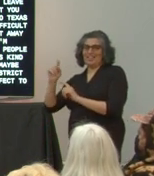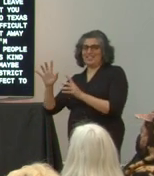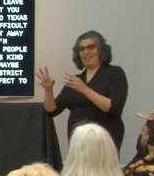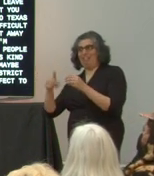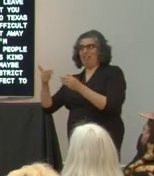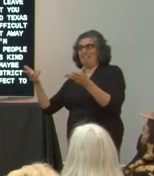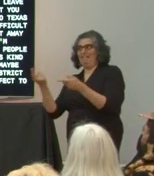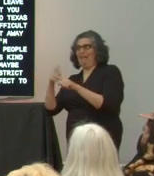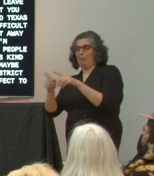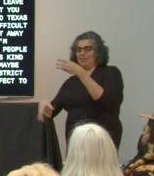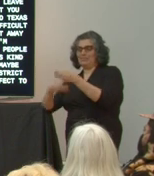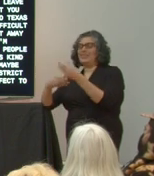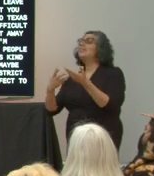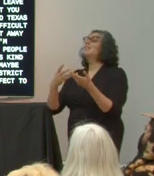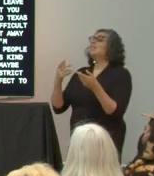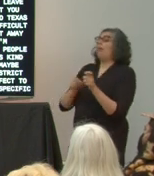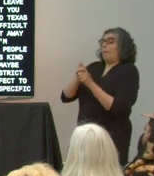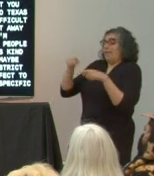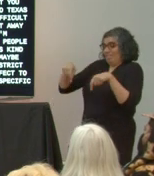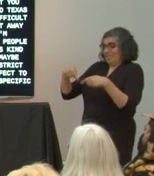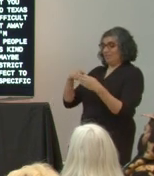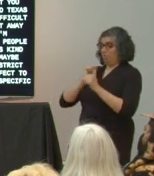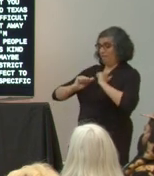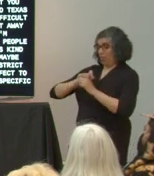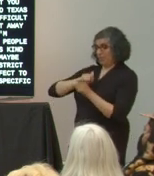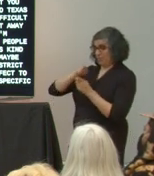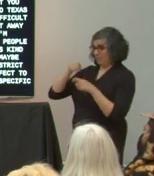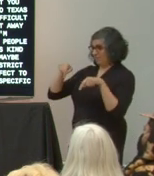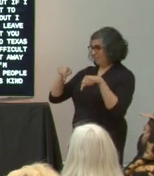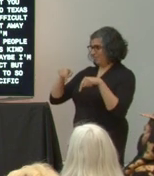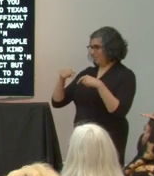that. So with this specific performance, I just chose people